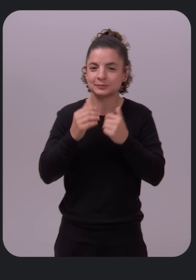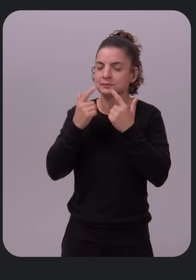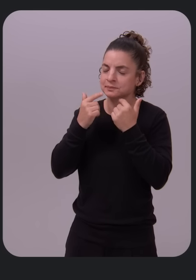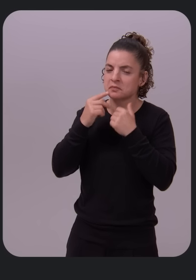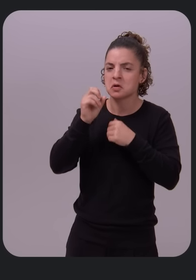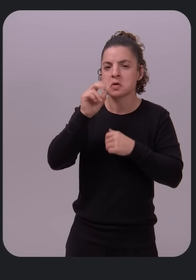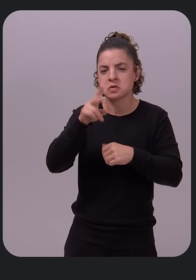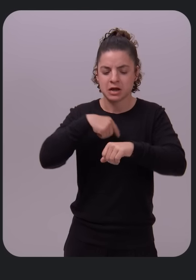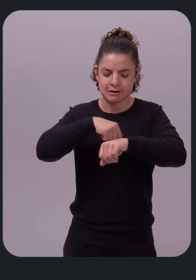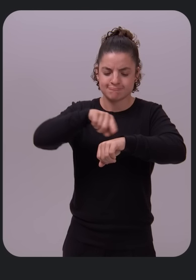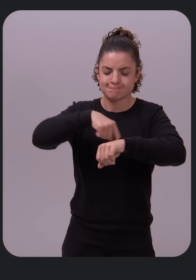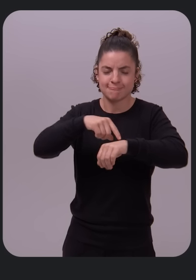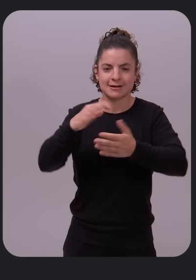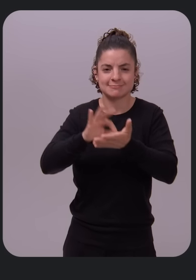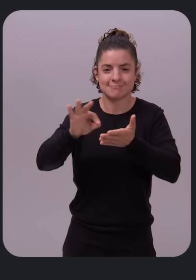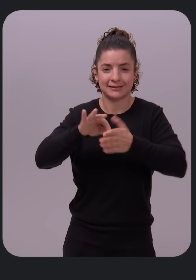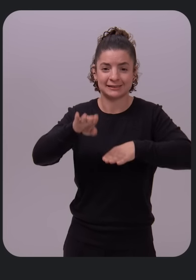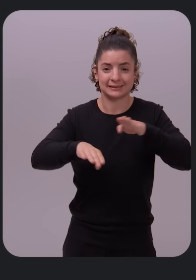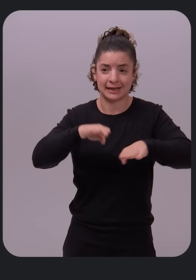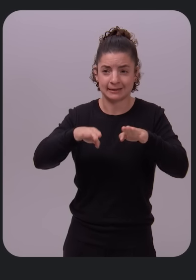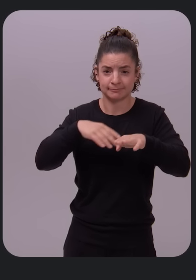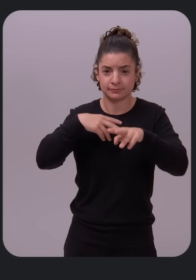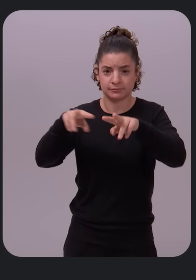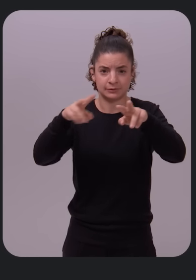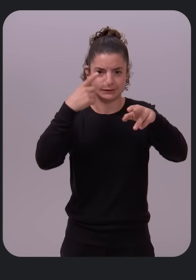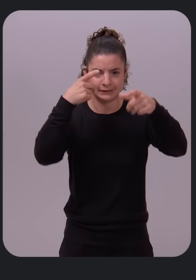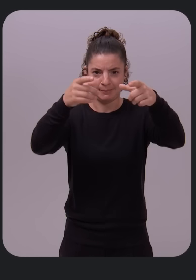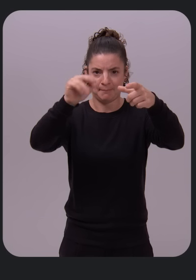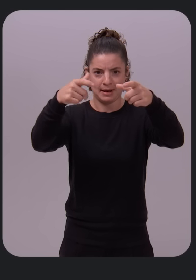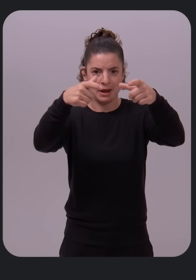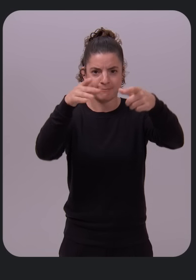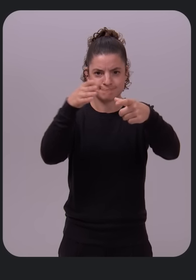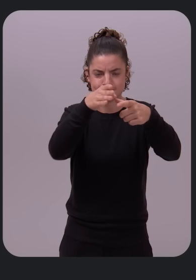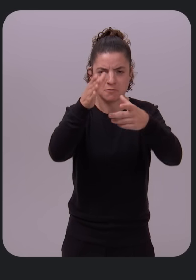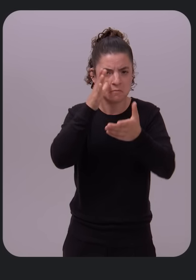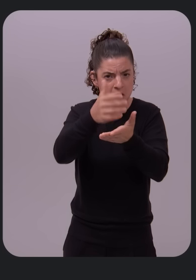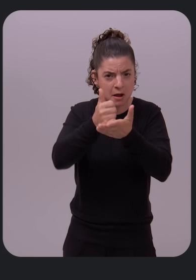And these heads-up directions and a full 3D map should make it super easy.